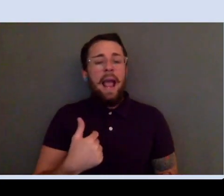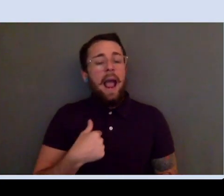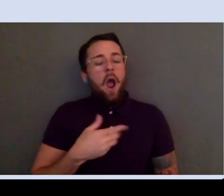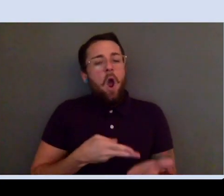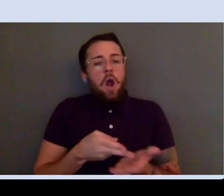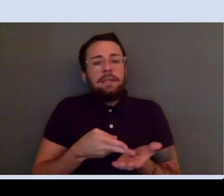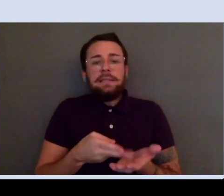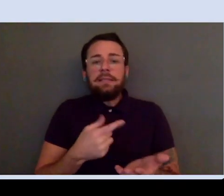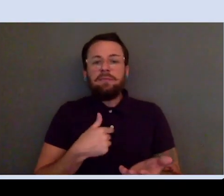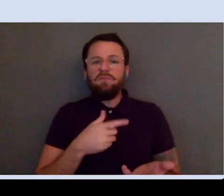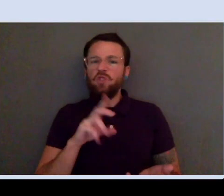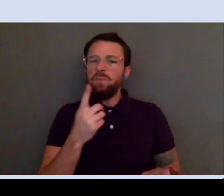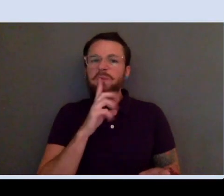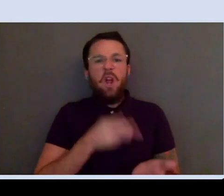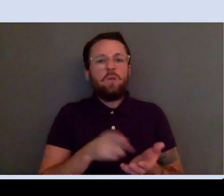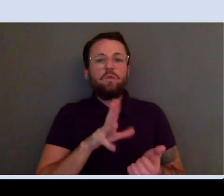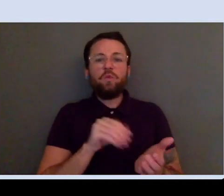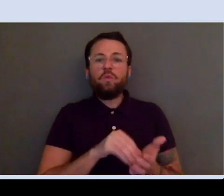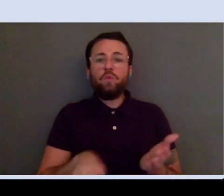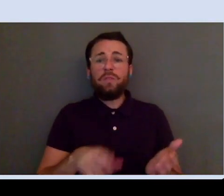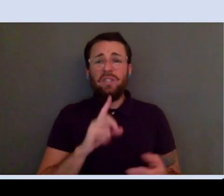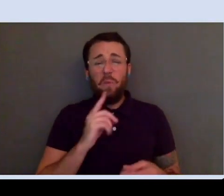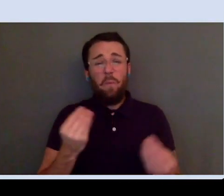Who does know how to give the appropriate support.